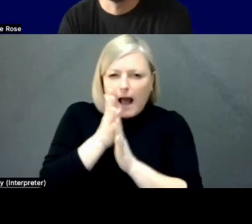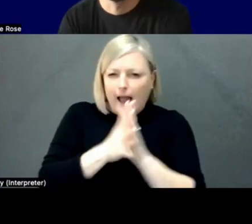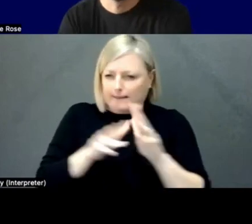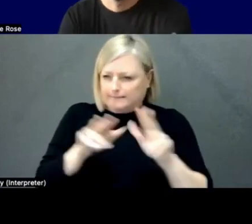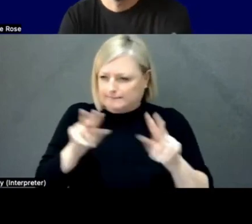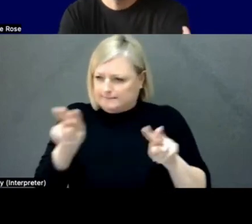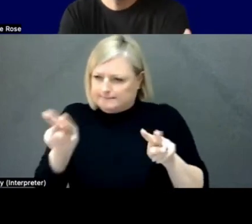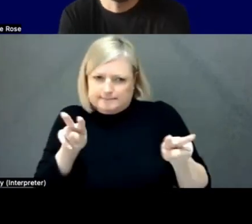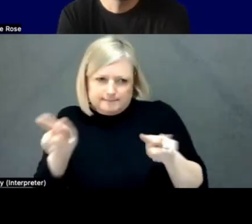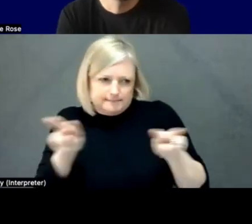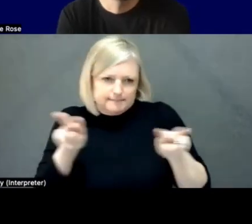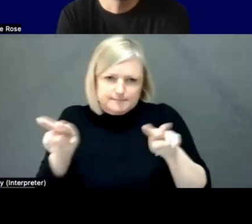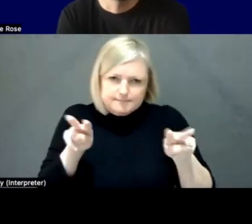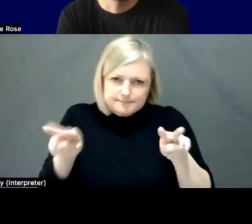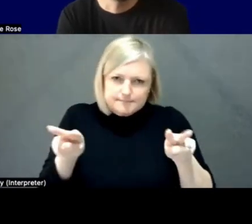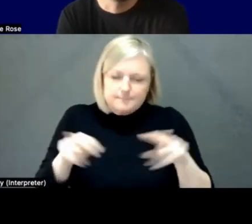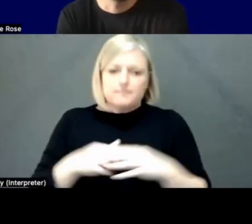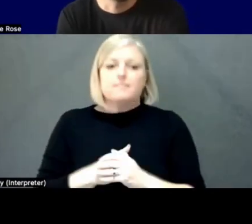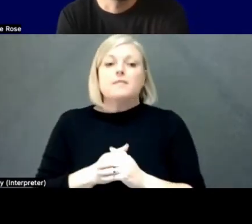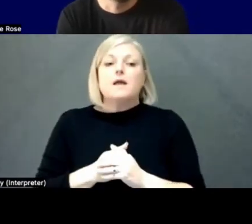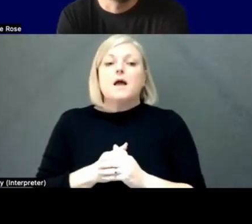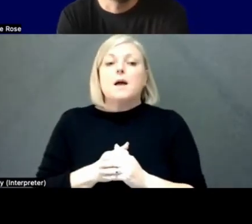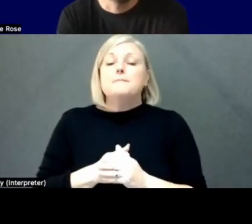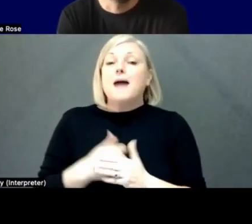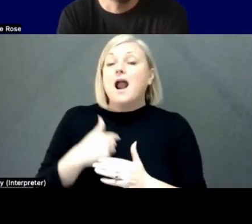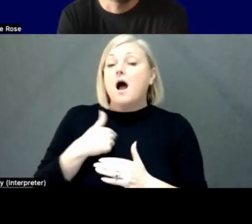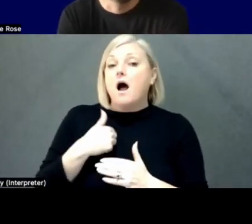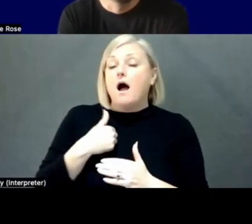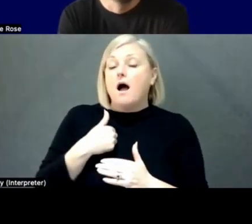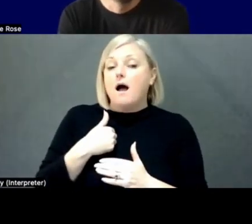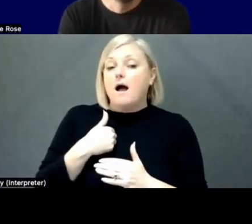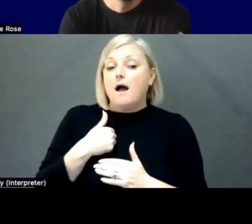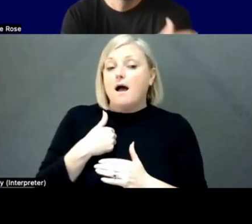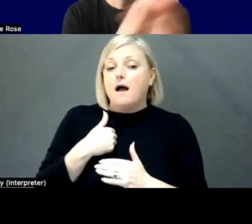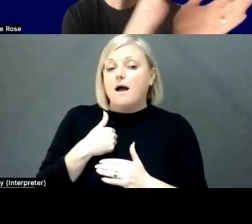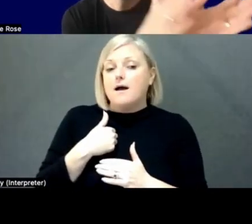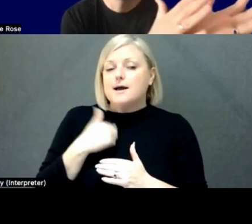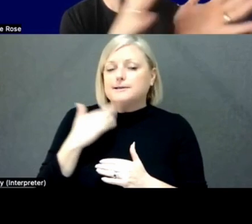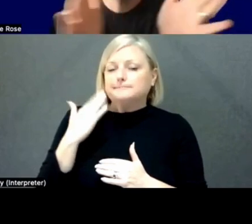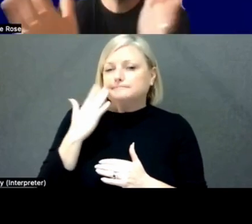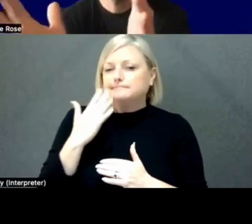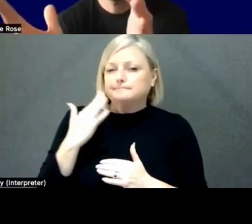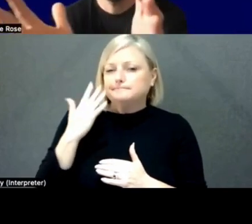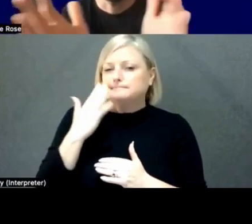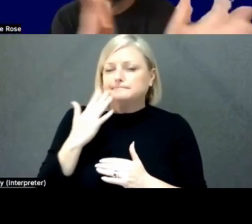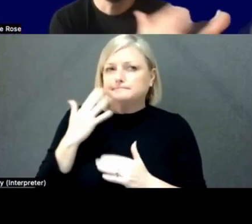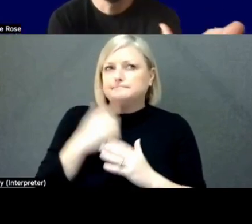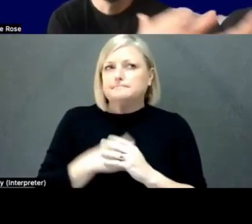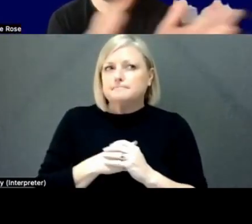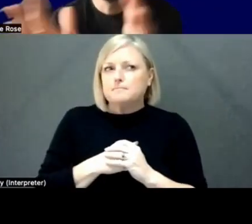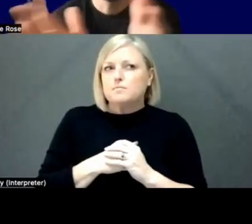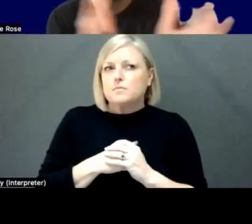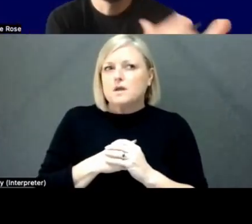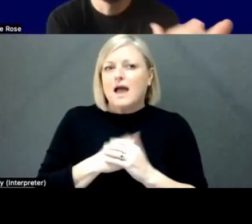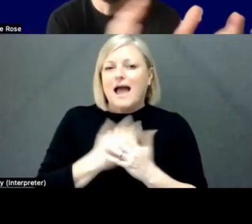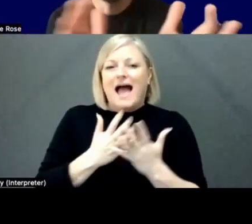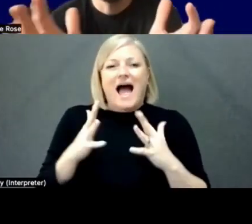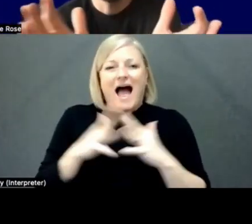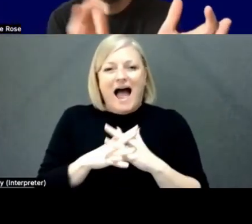But I wanted to start thinking a little bit about what is that journey for moving